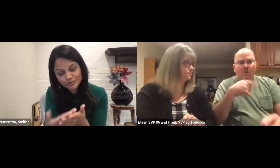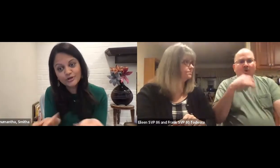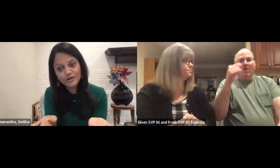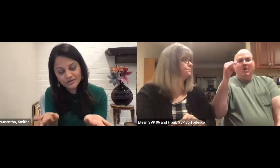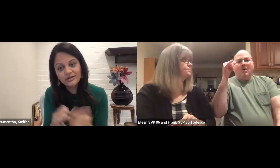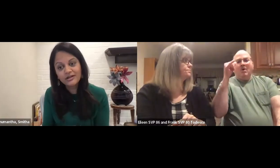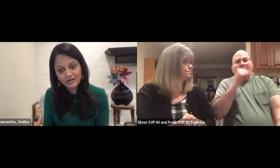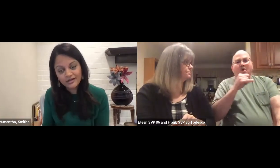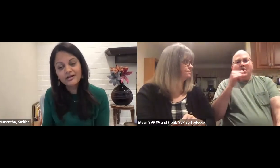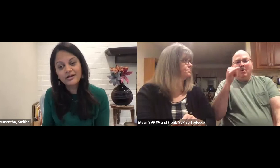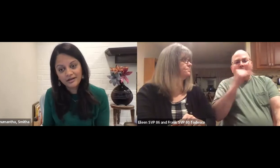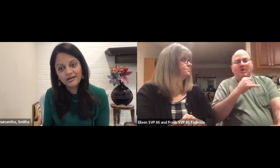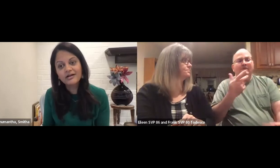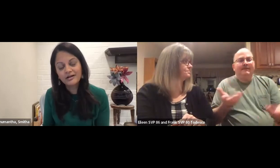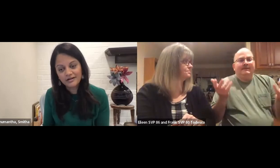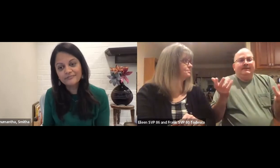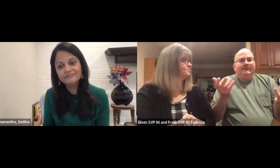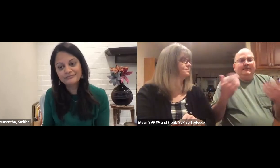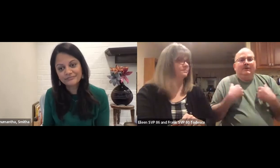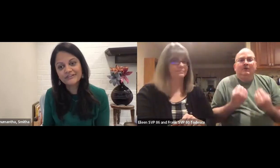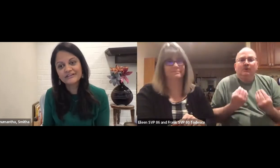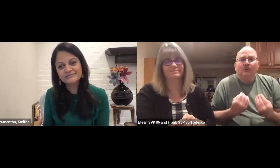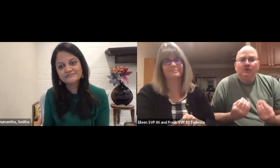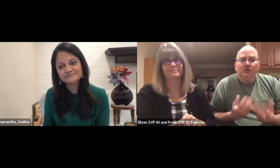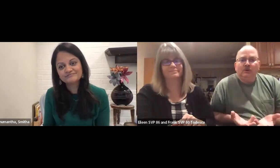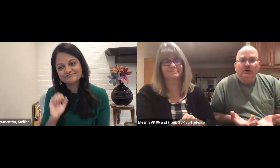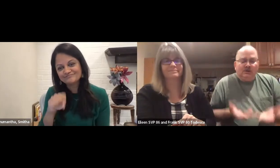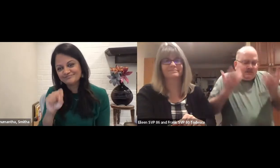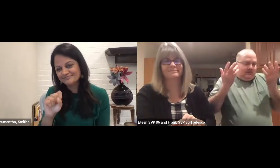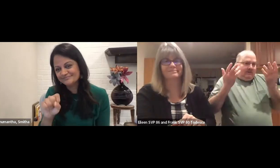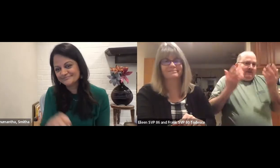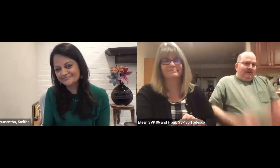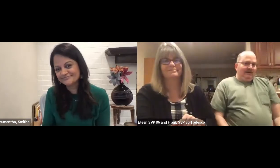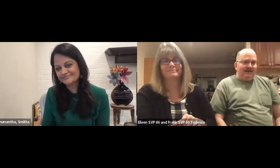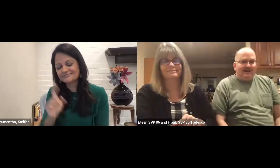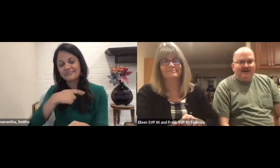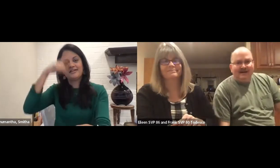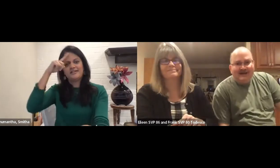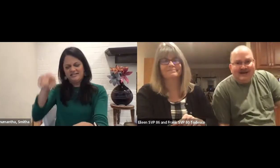is, you know, a great person, does a really great job, but, you know, what are we gonna do?